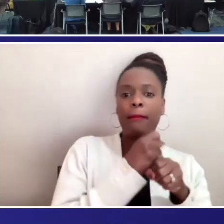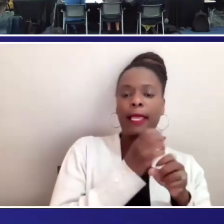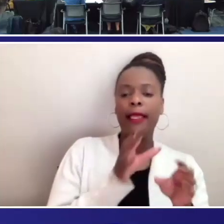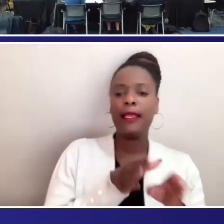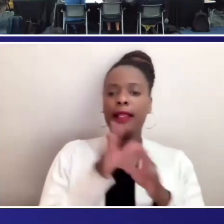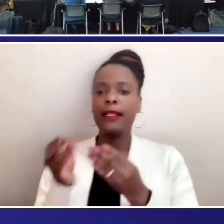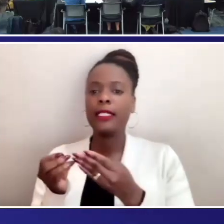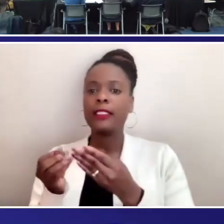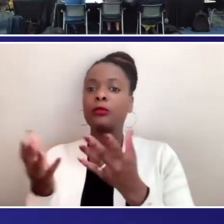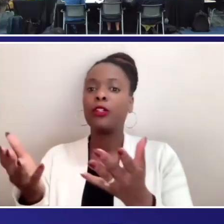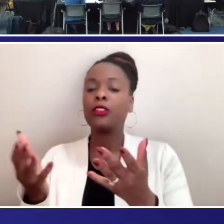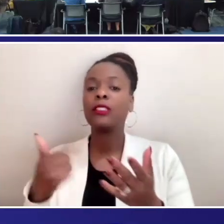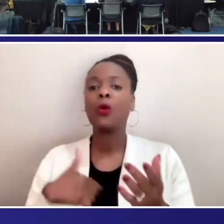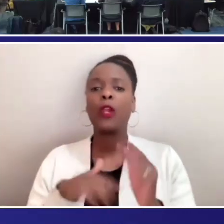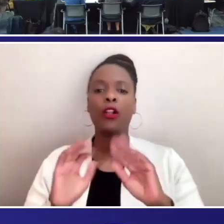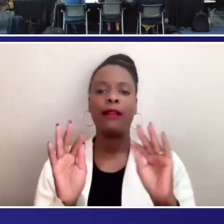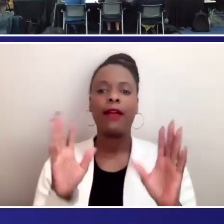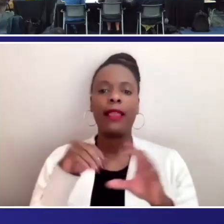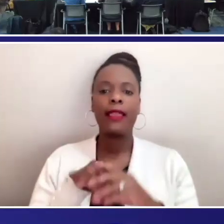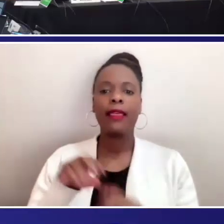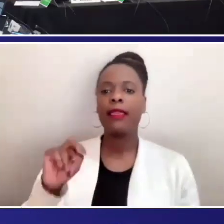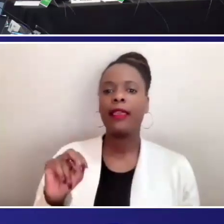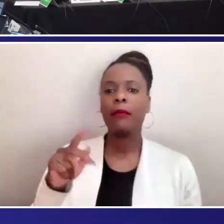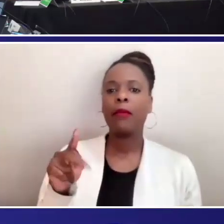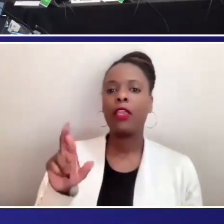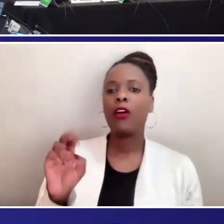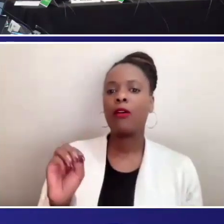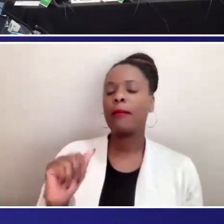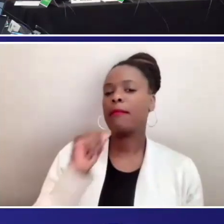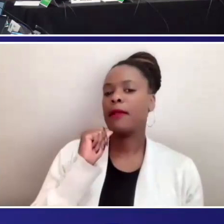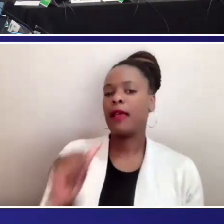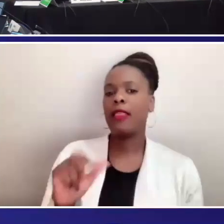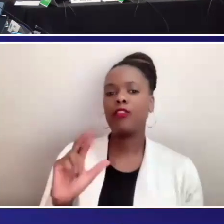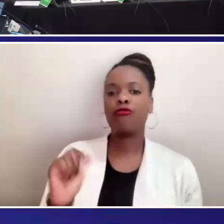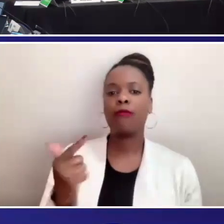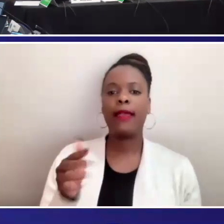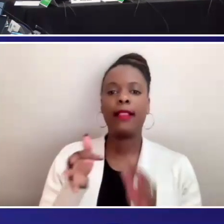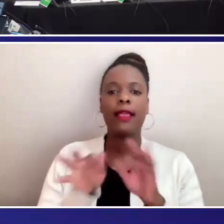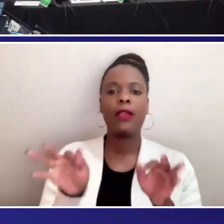the NPMR, not in the regulatory language, because we are using the statutory